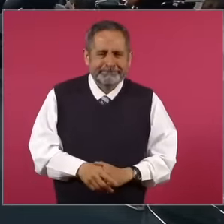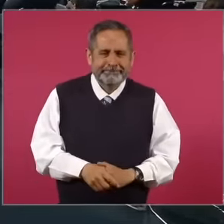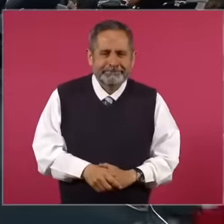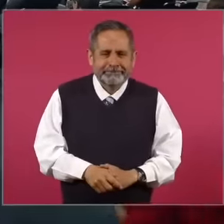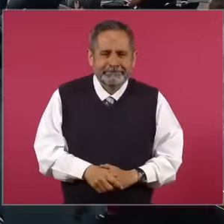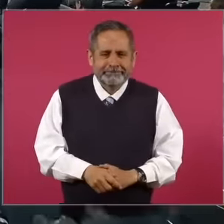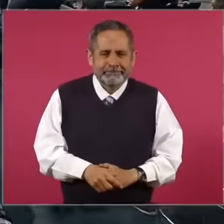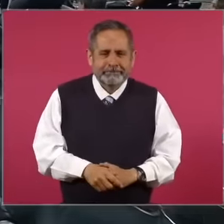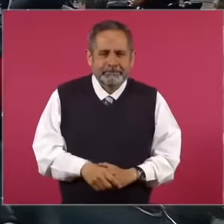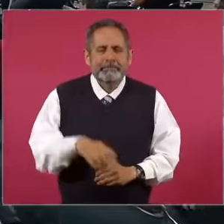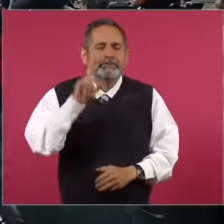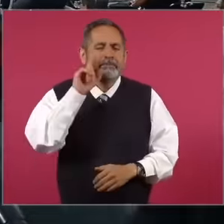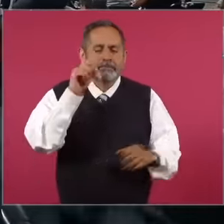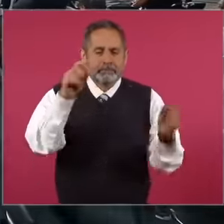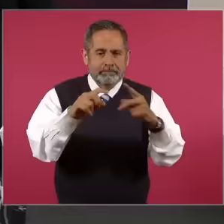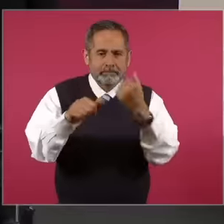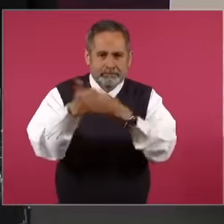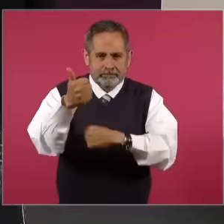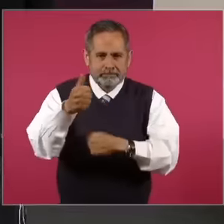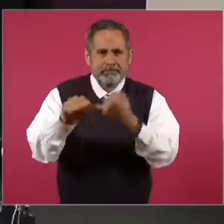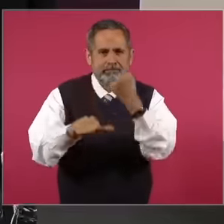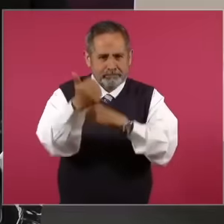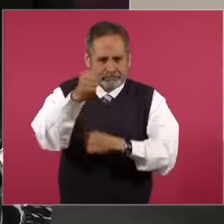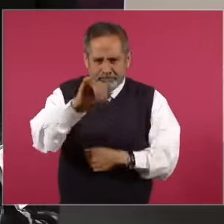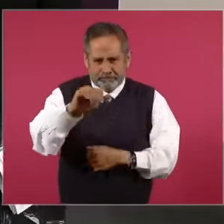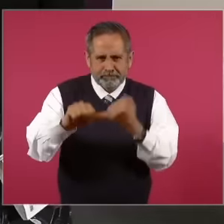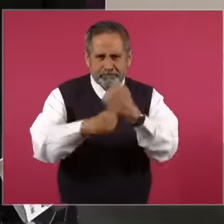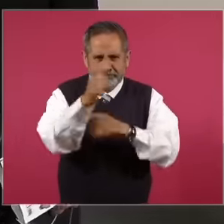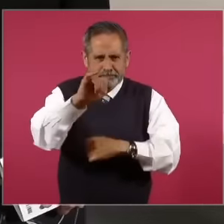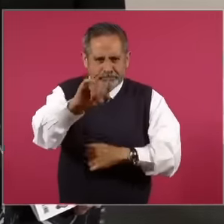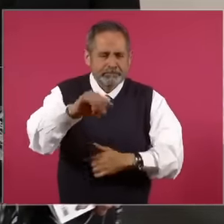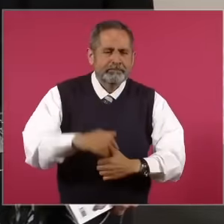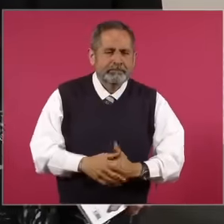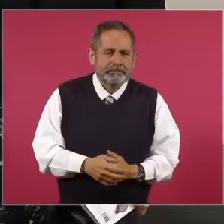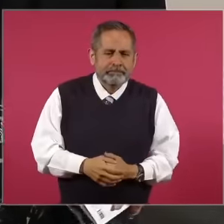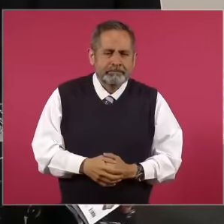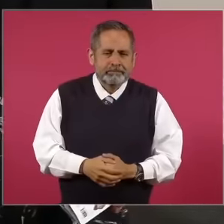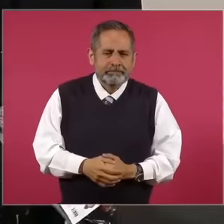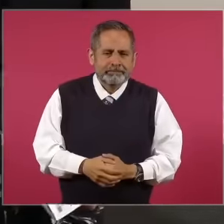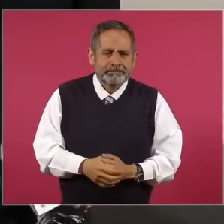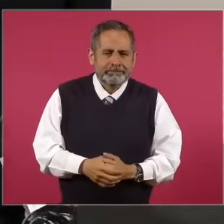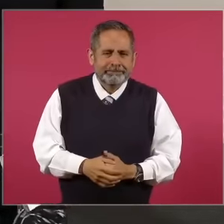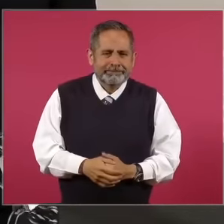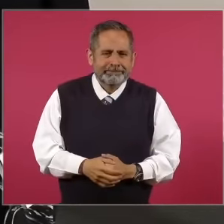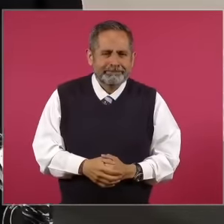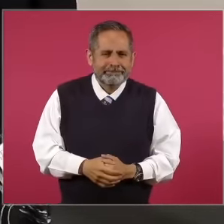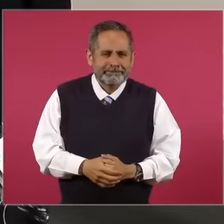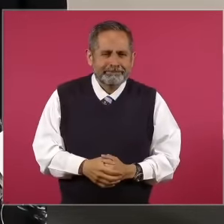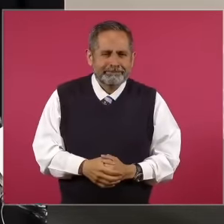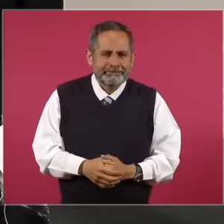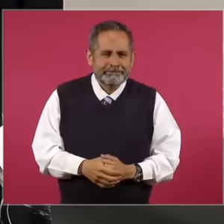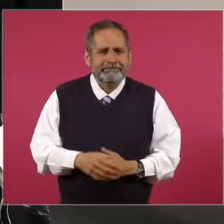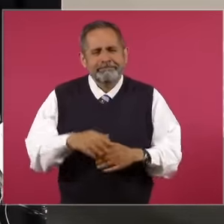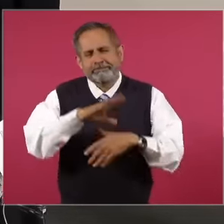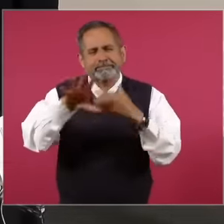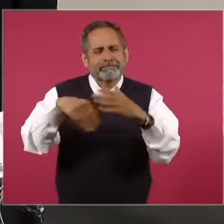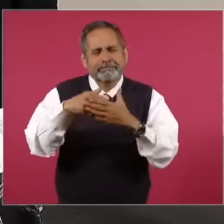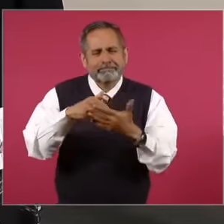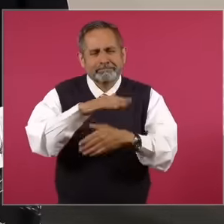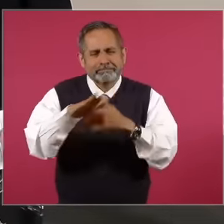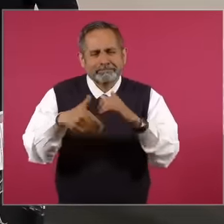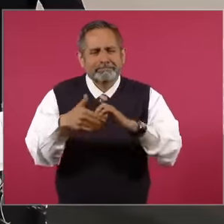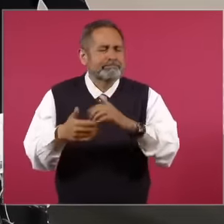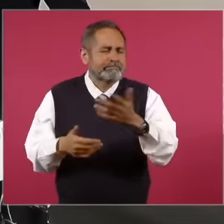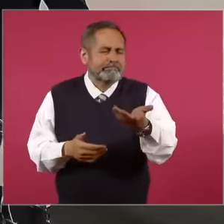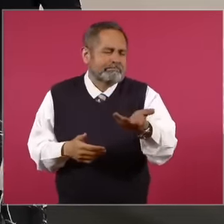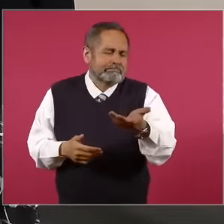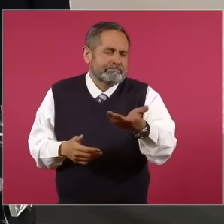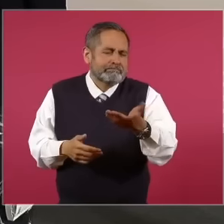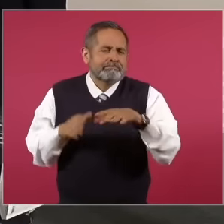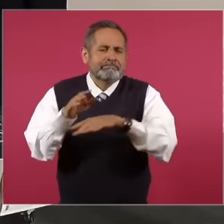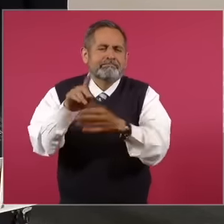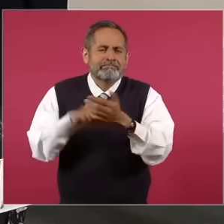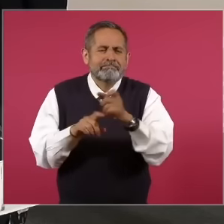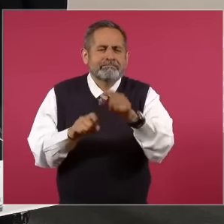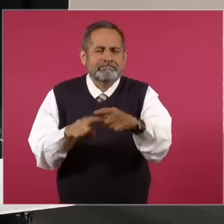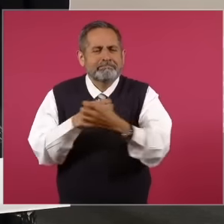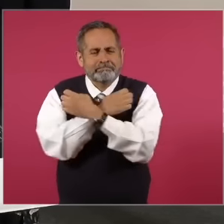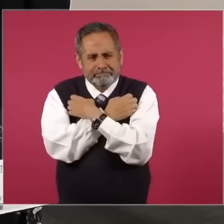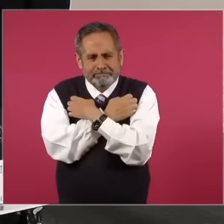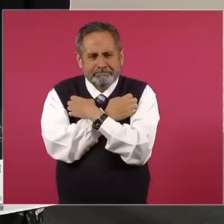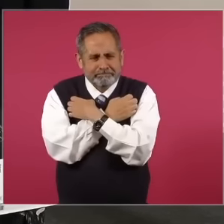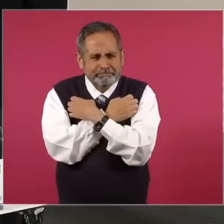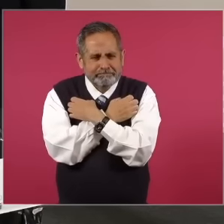Yes at 11 at 11 Ah well, in general, everything related to education